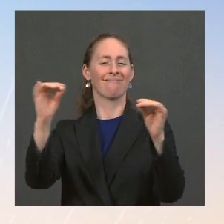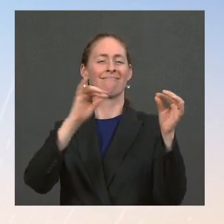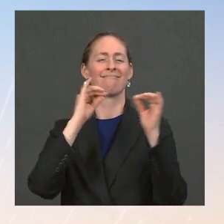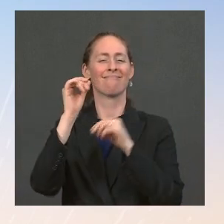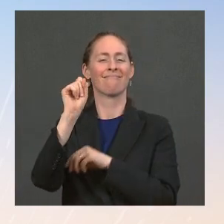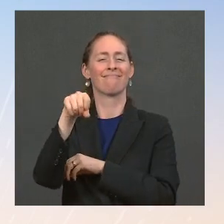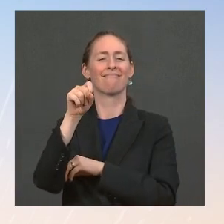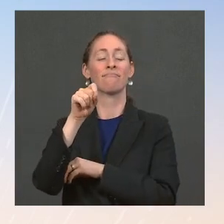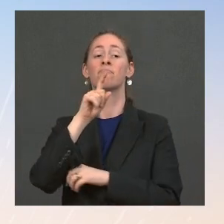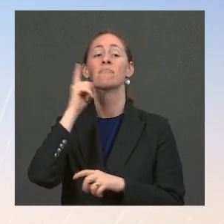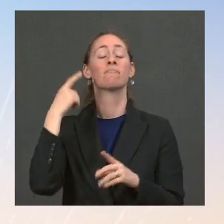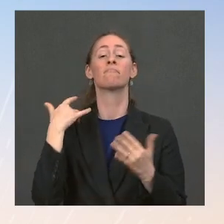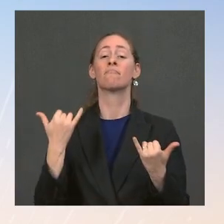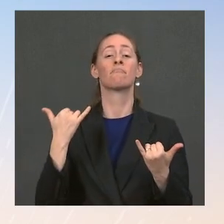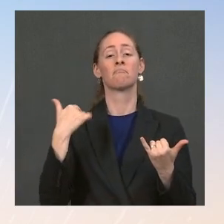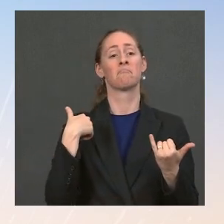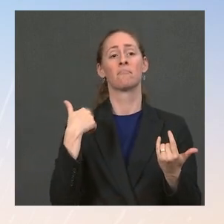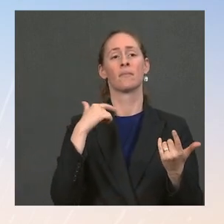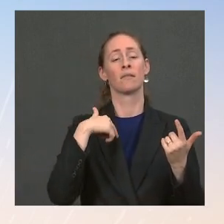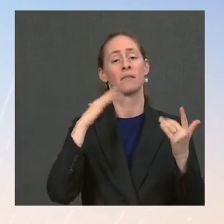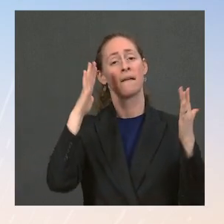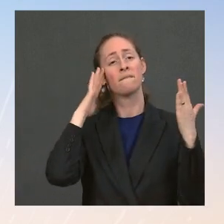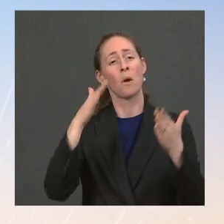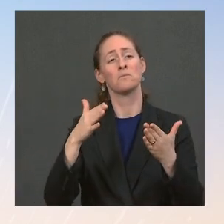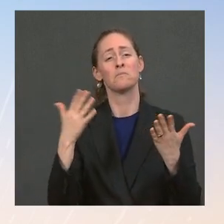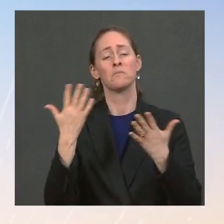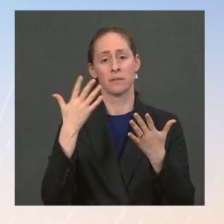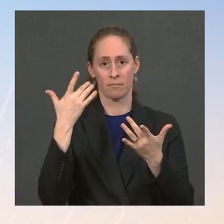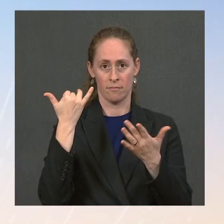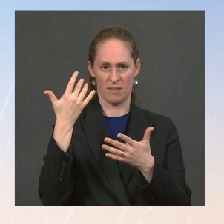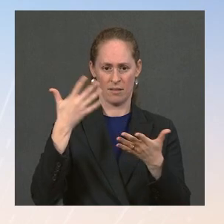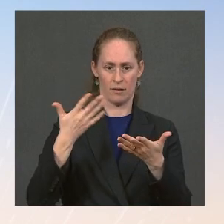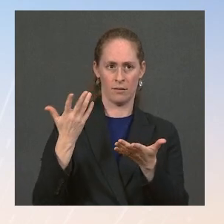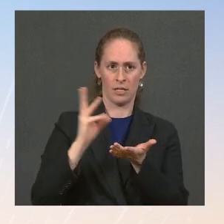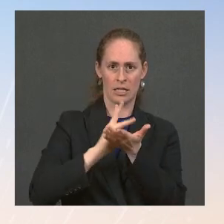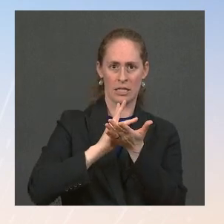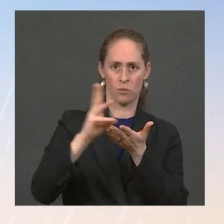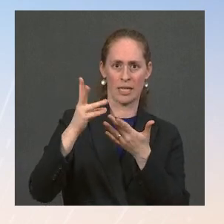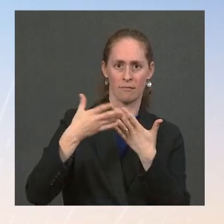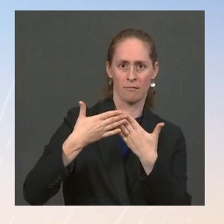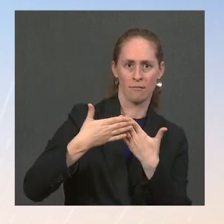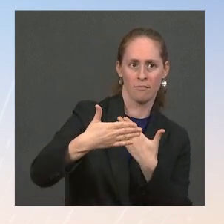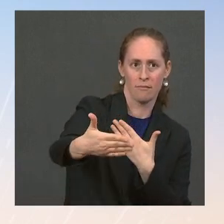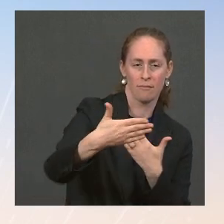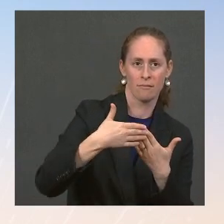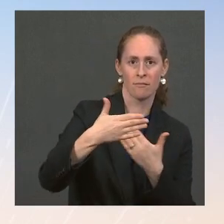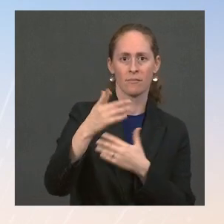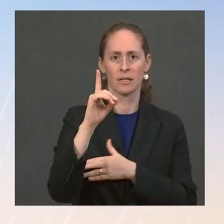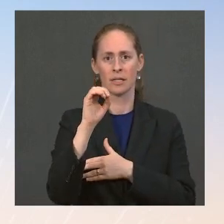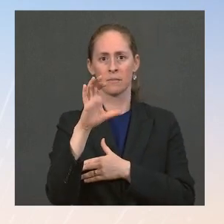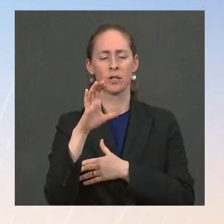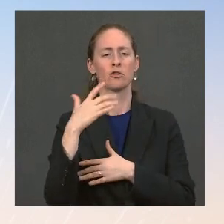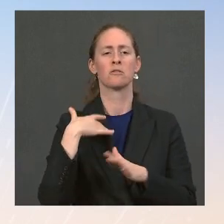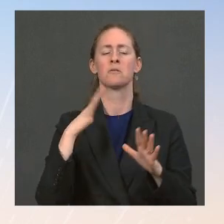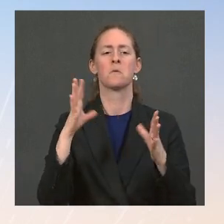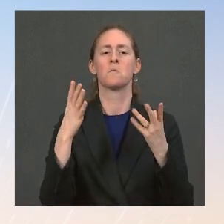we're about six weeks away from another timeline and deadline. We want to do what has been done in the past 81 -- 80 --